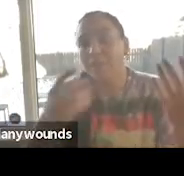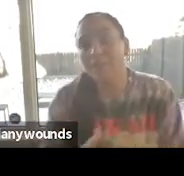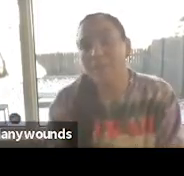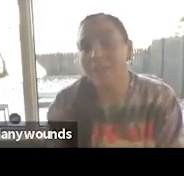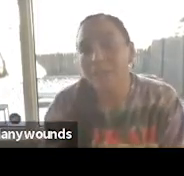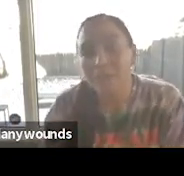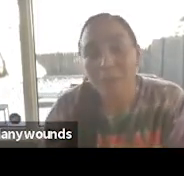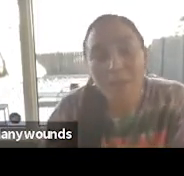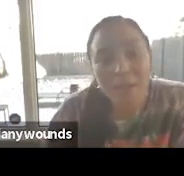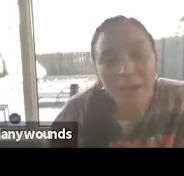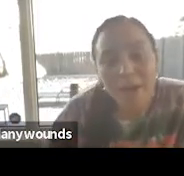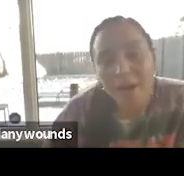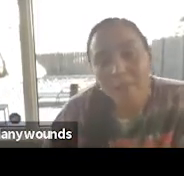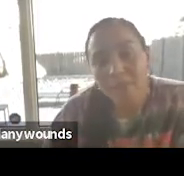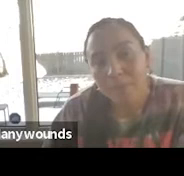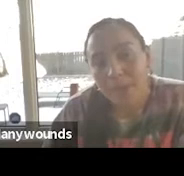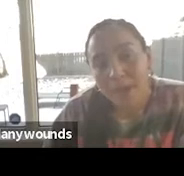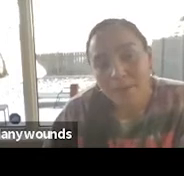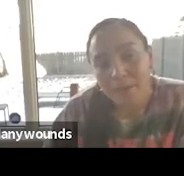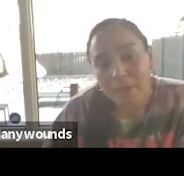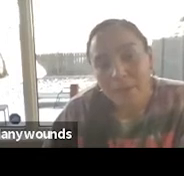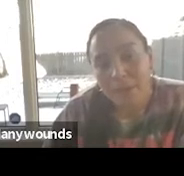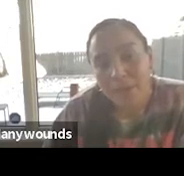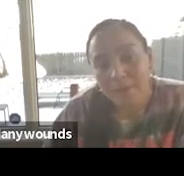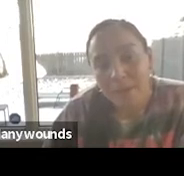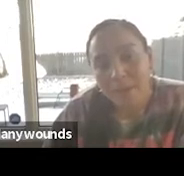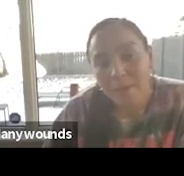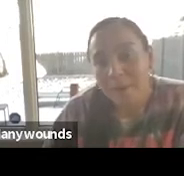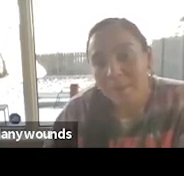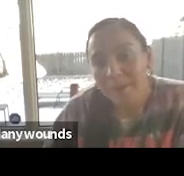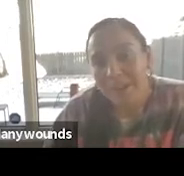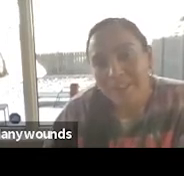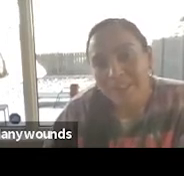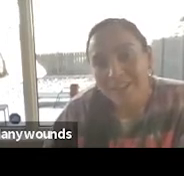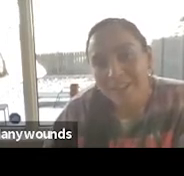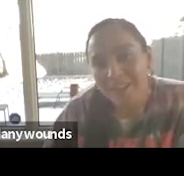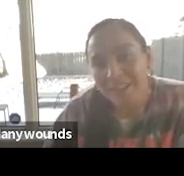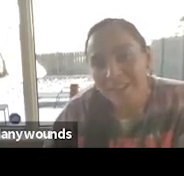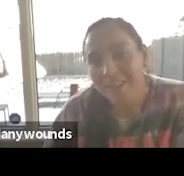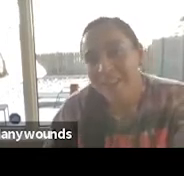different things in our community. So, we have Jasmine Piper as our Indigenous-led